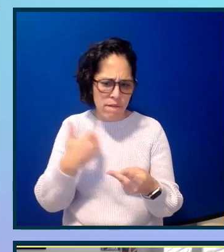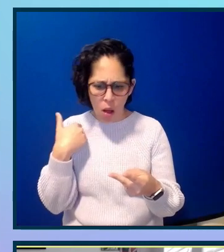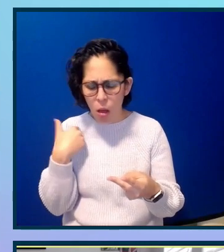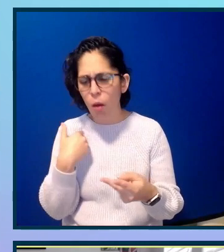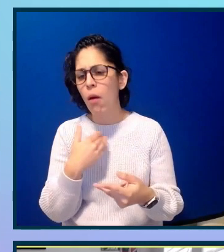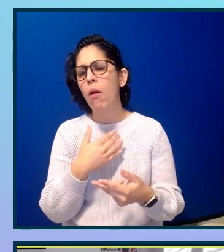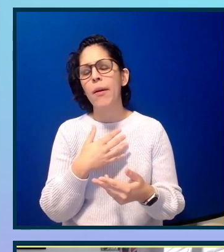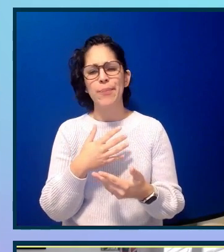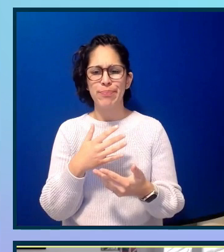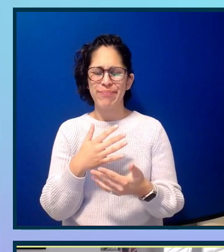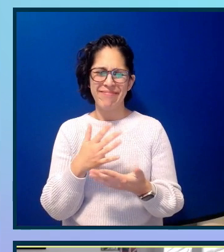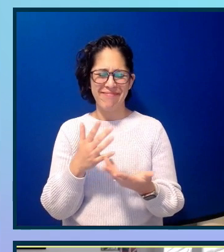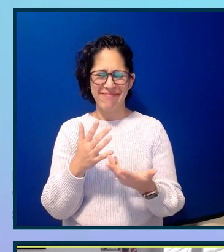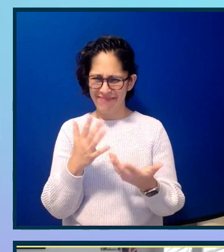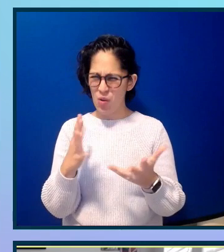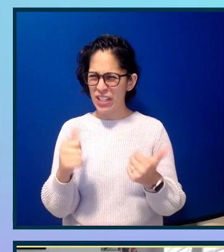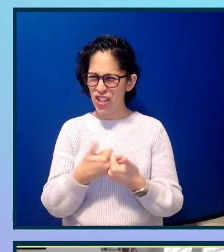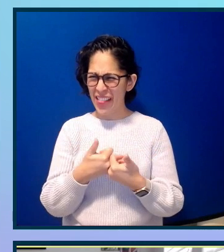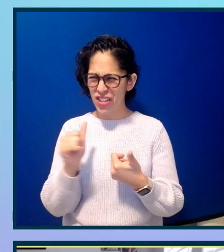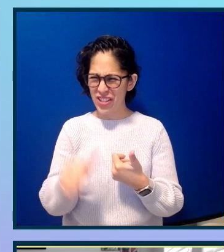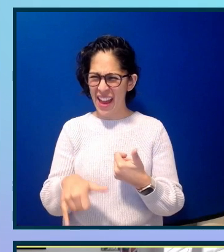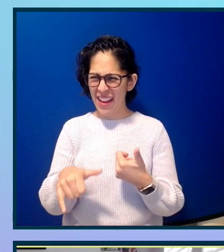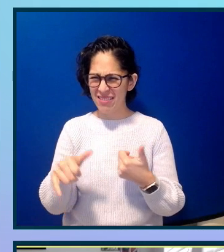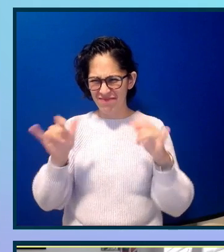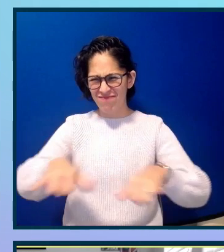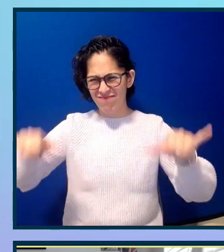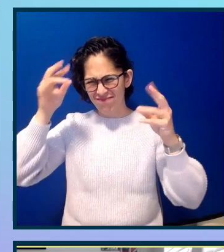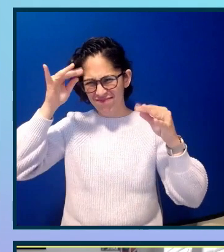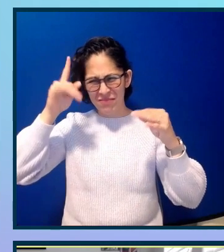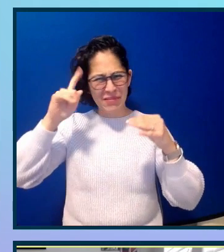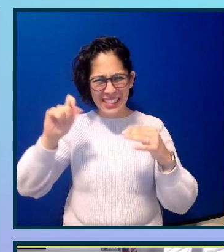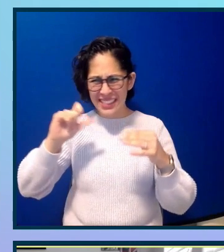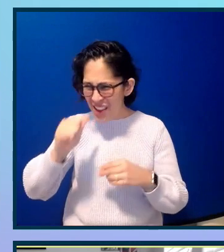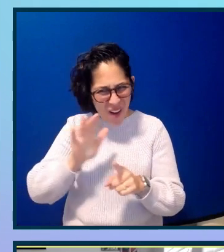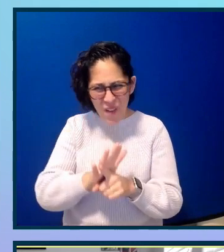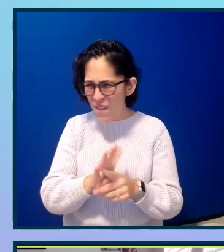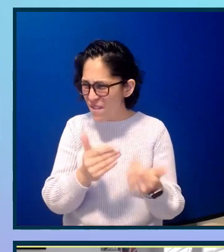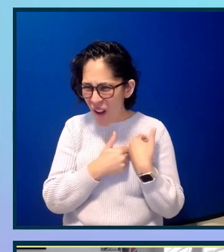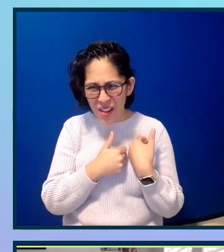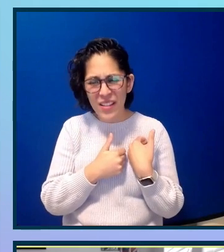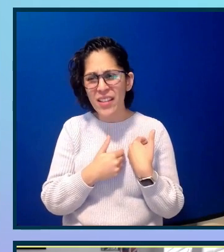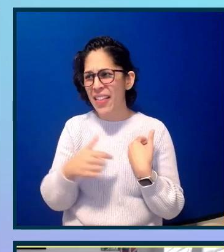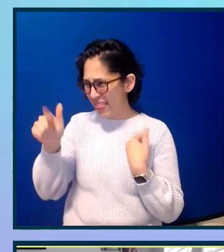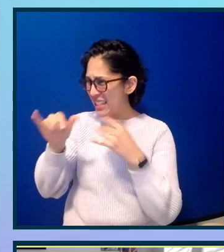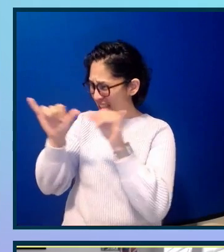And I really wanna challenge that because it's not her fault. This is built for her, right?